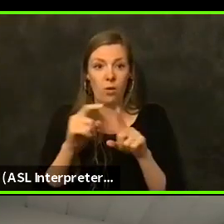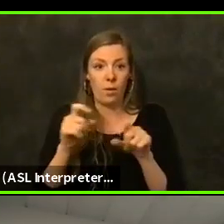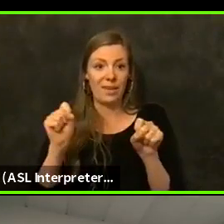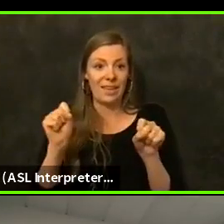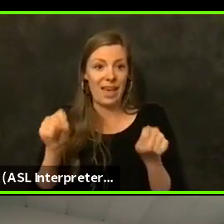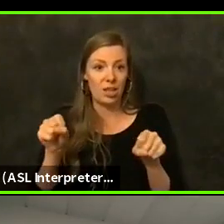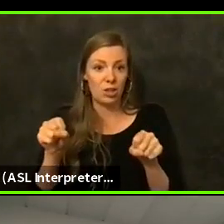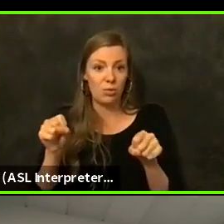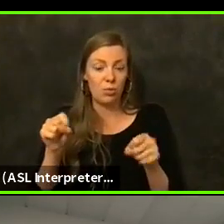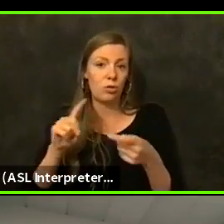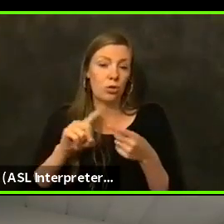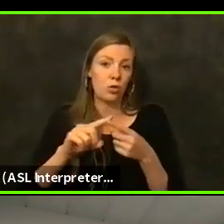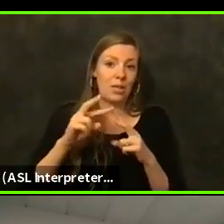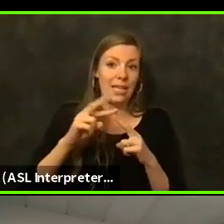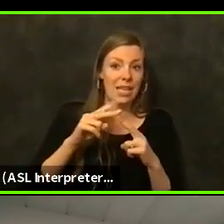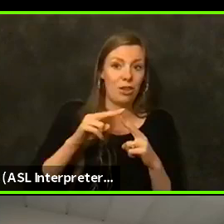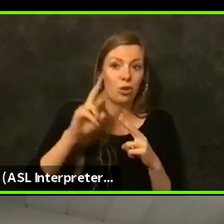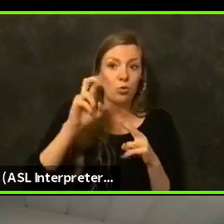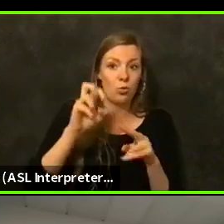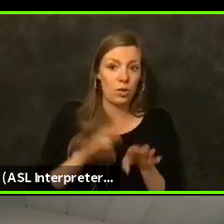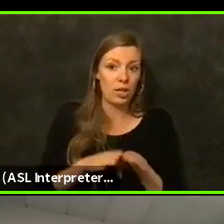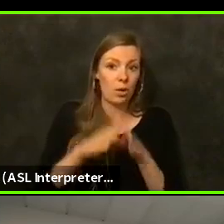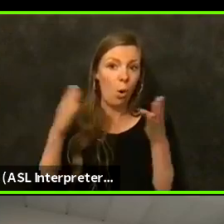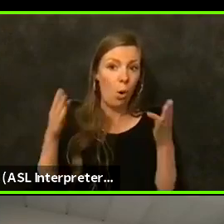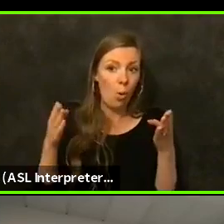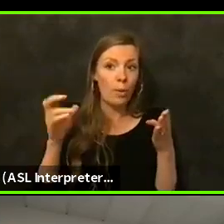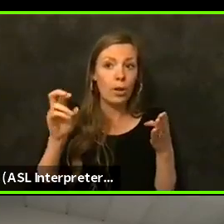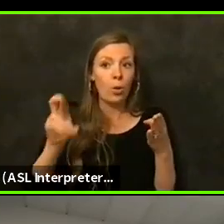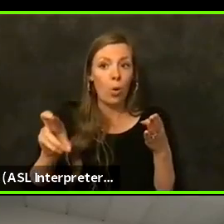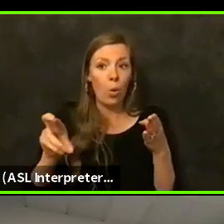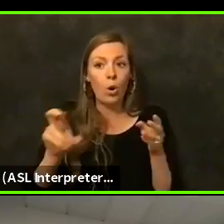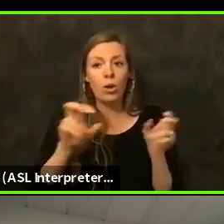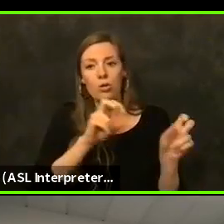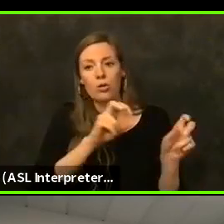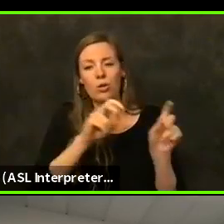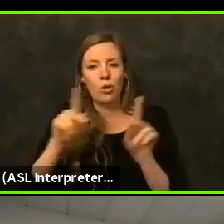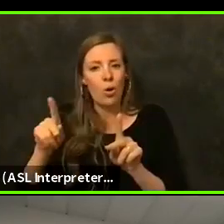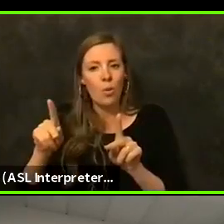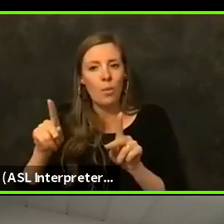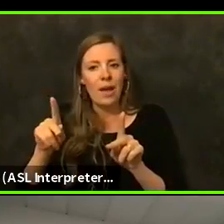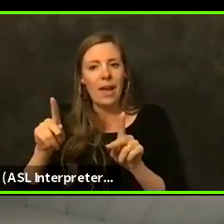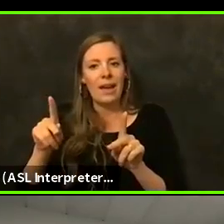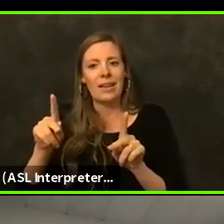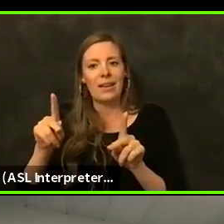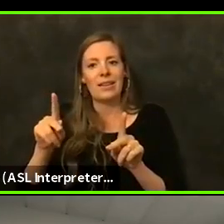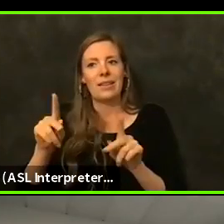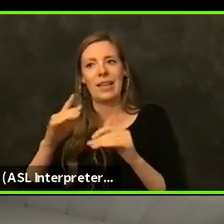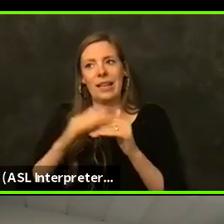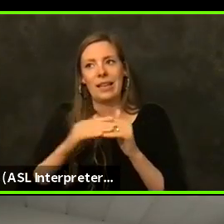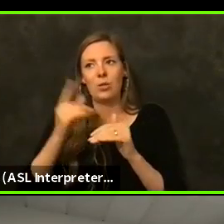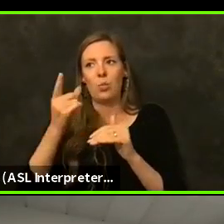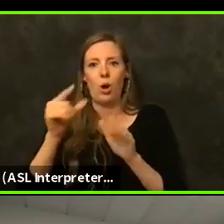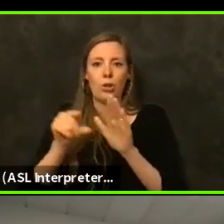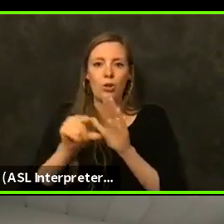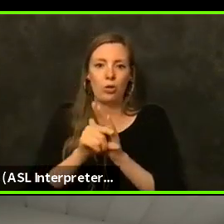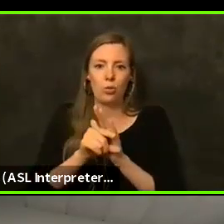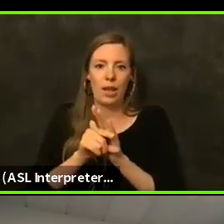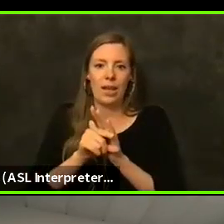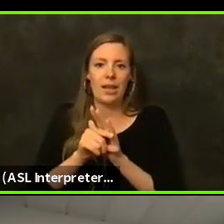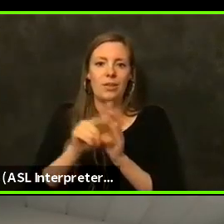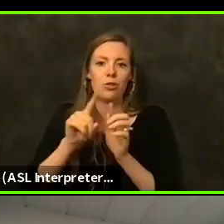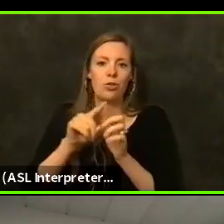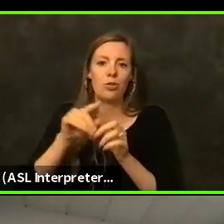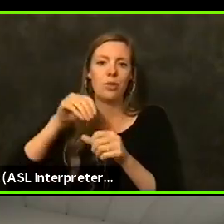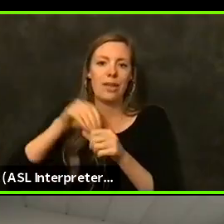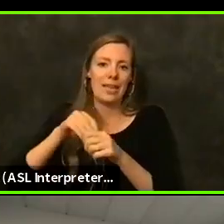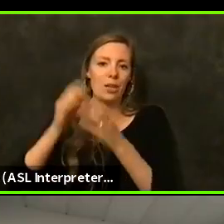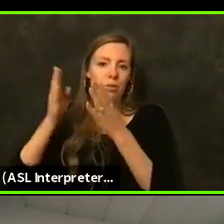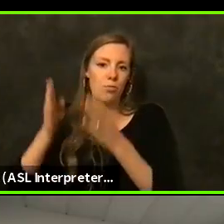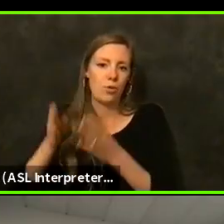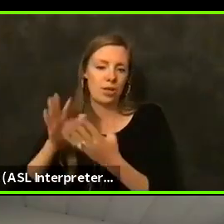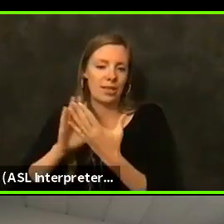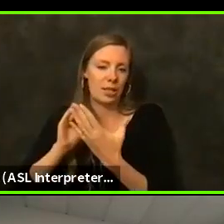either reopen or return at least one grade to in-person learning as part of a